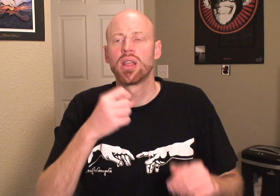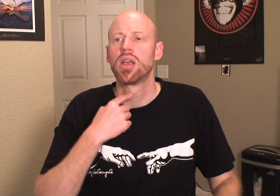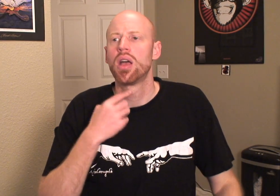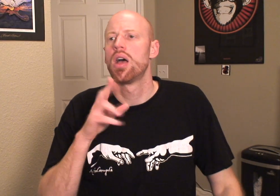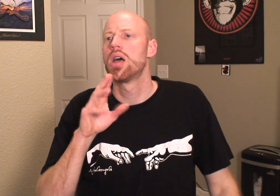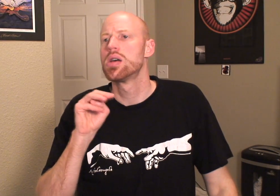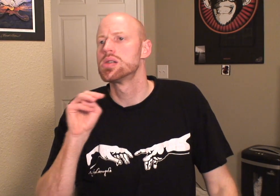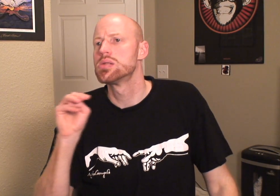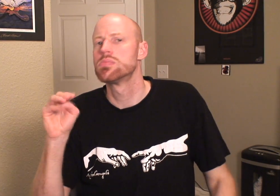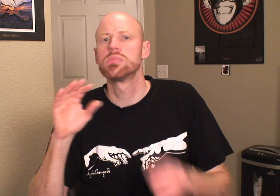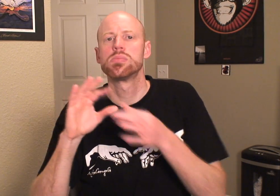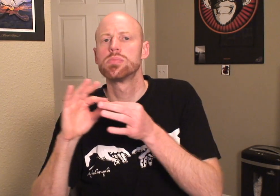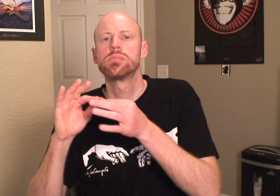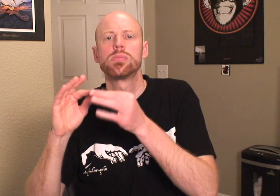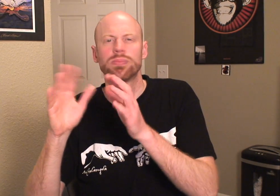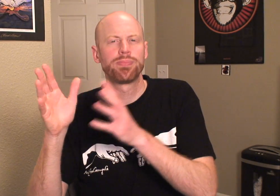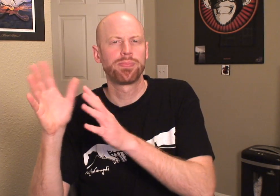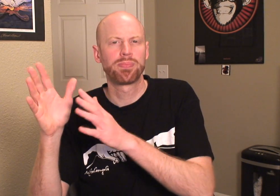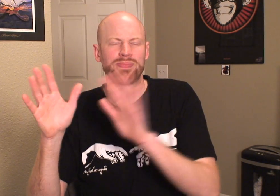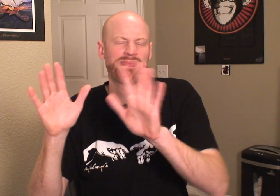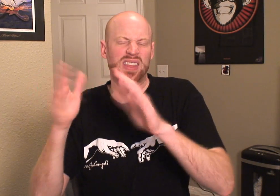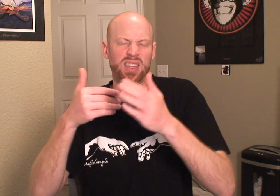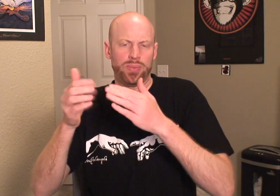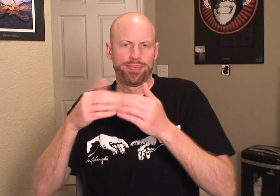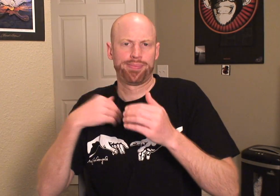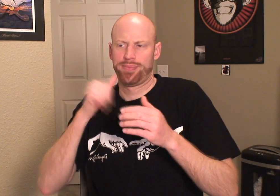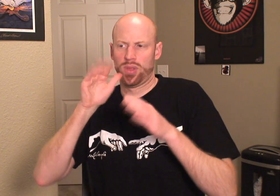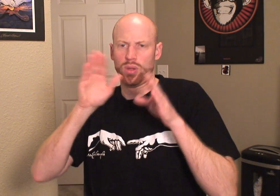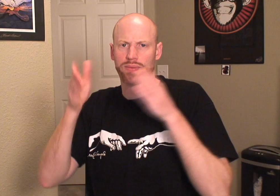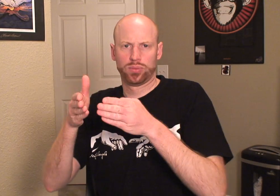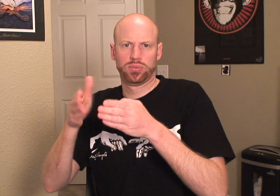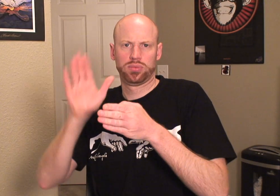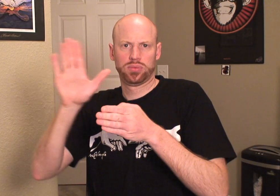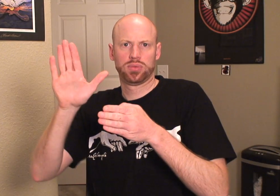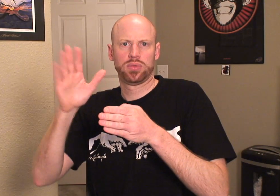Perhaps you could use a vocal utterance, such as 'ummm…' or another filler. I should stop there,